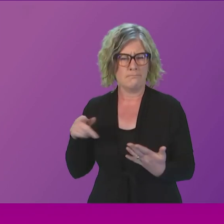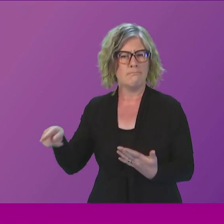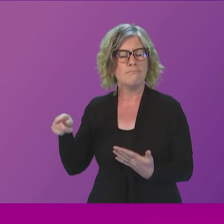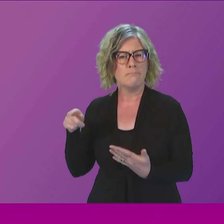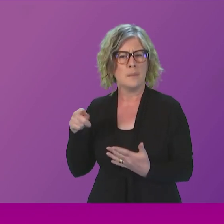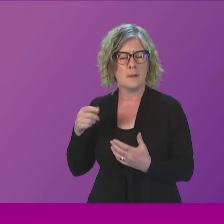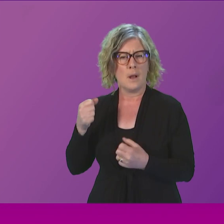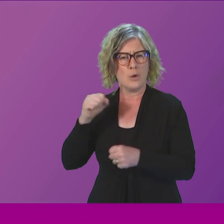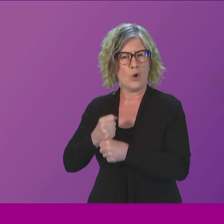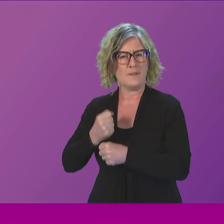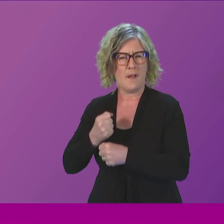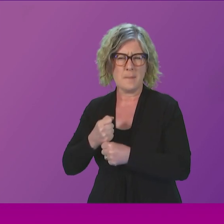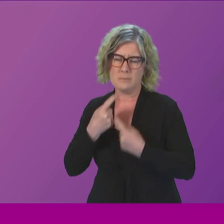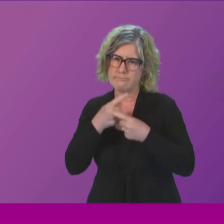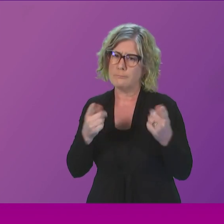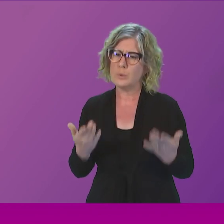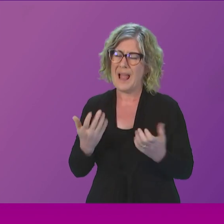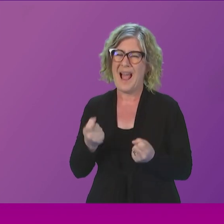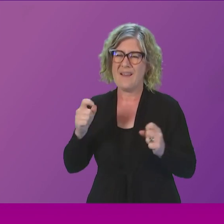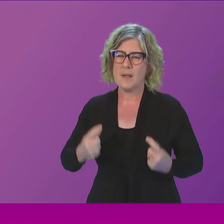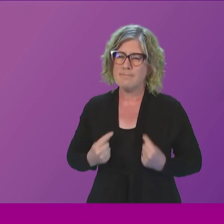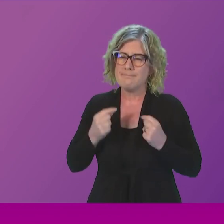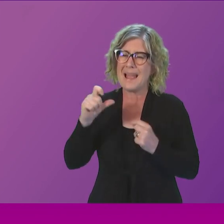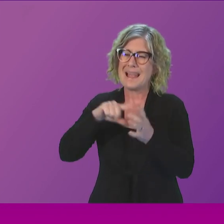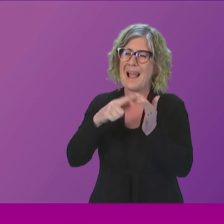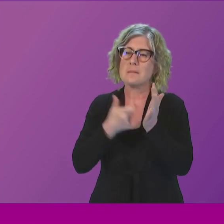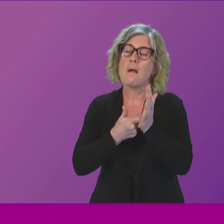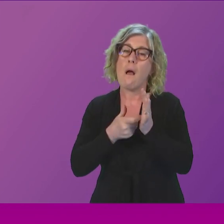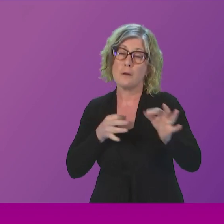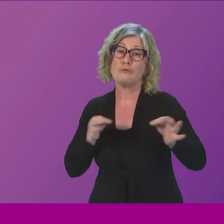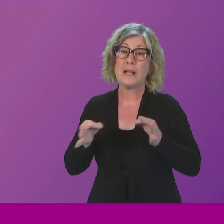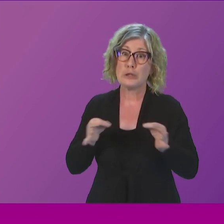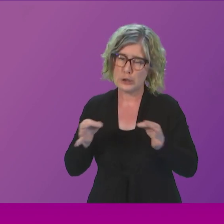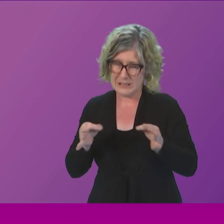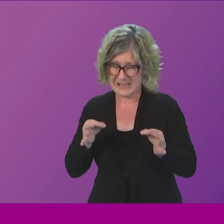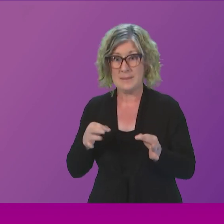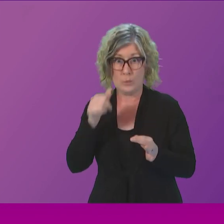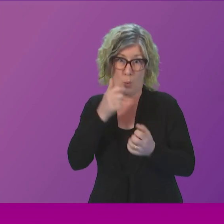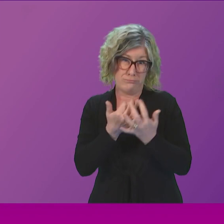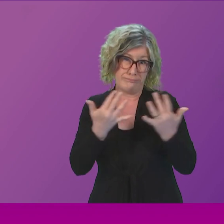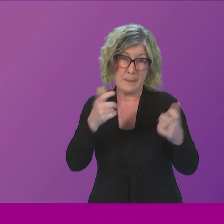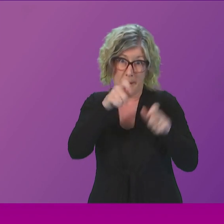Cancer remains Scotland’s biggest killer, and it brings anxiety and misery to thousands of people across Scotland every year.